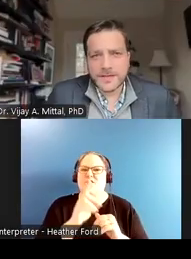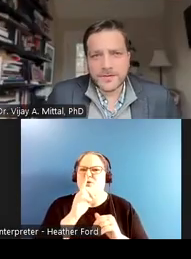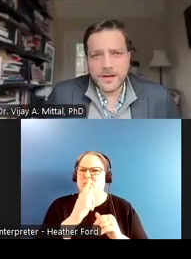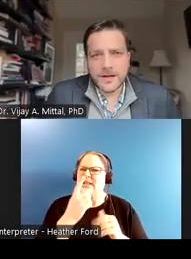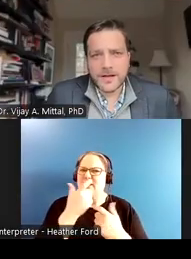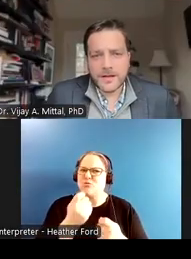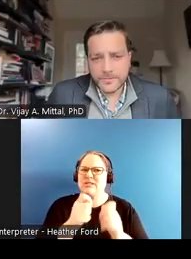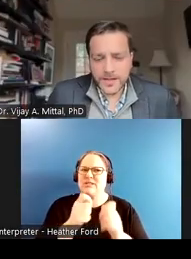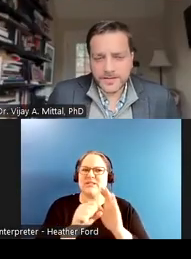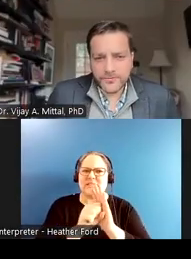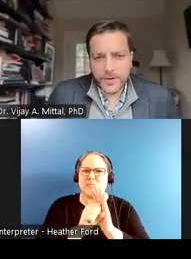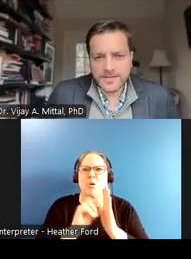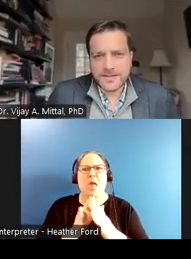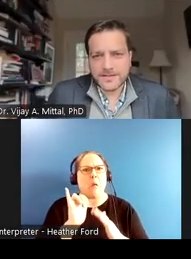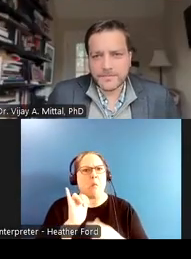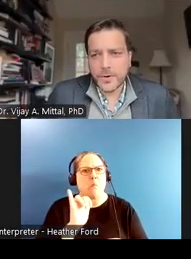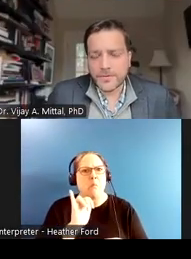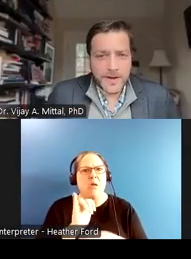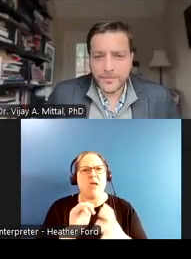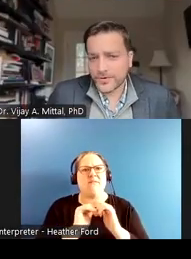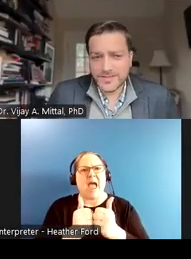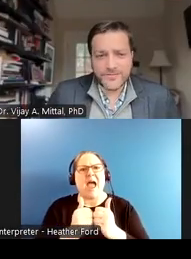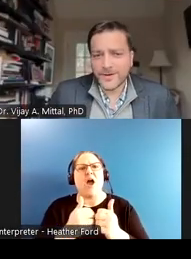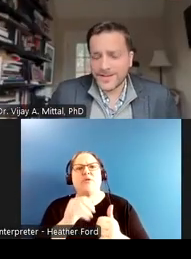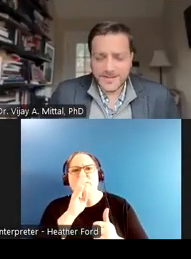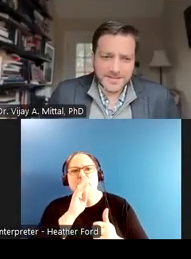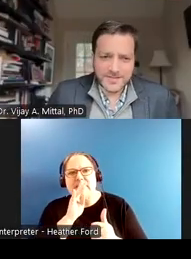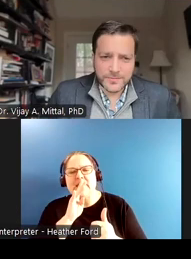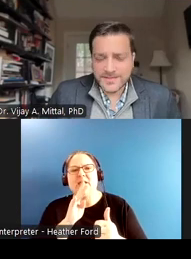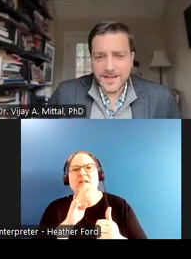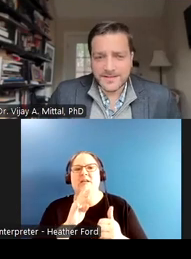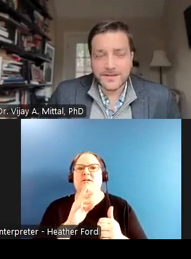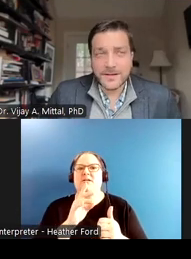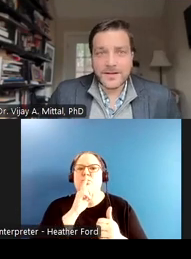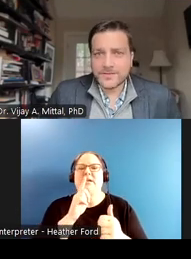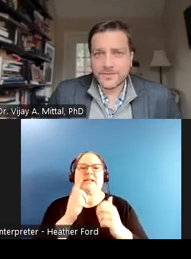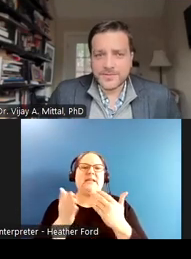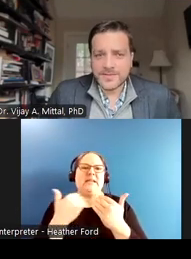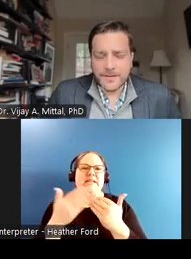here. Uh looking at the voice is is a potent biioarker that's very easy to assess and to use